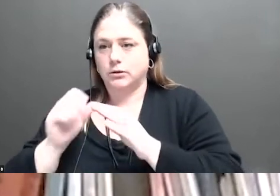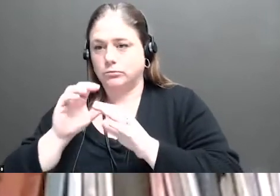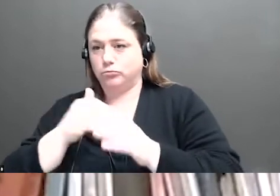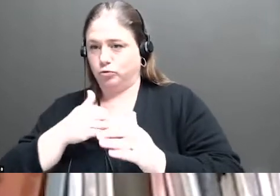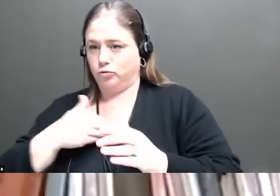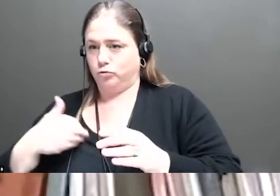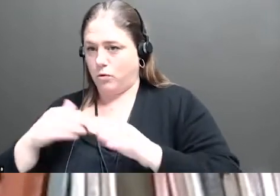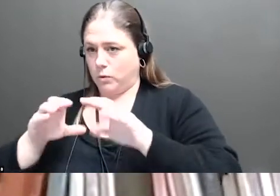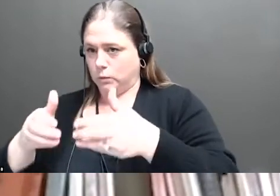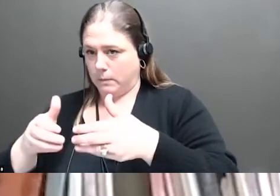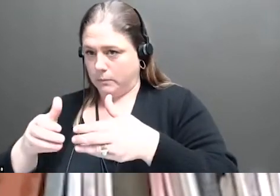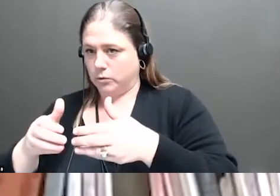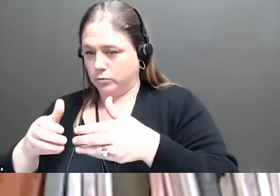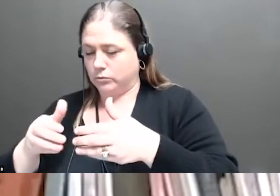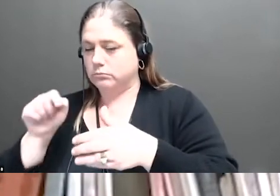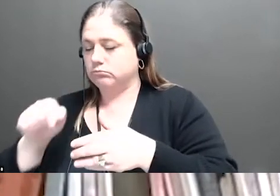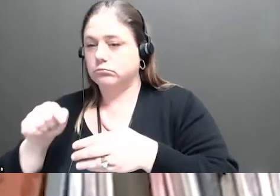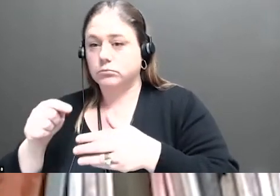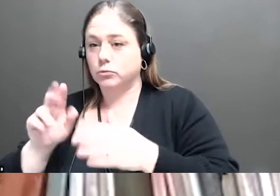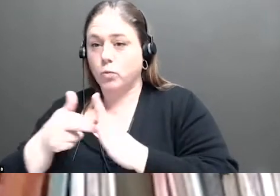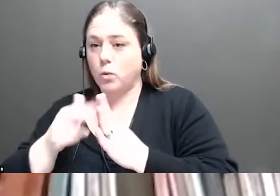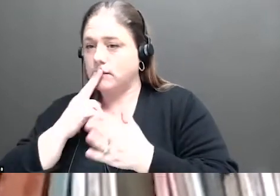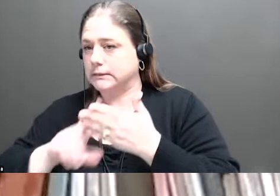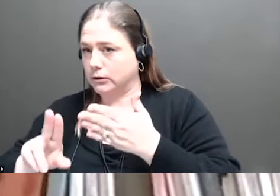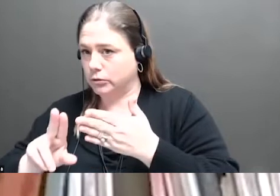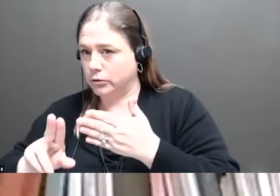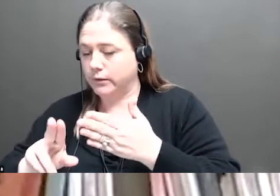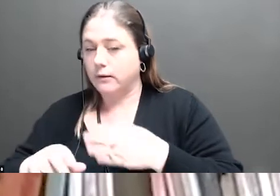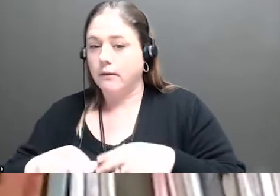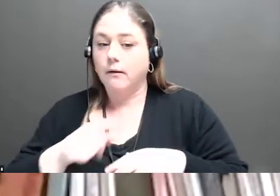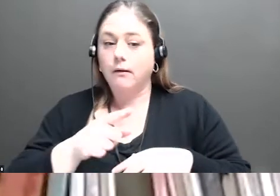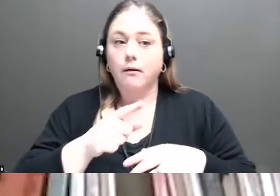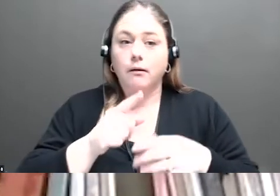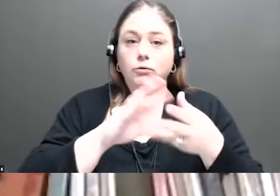and she will review the evaluation feedback and testimonials from the employers who received the